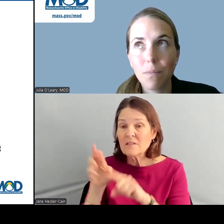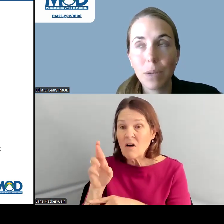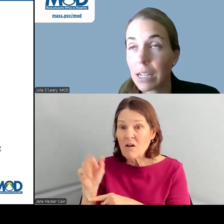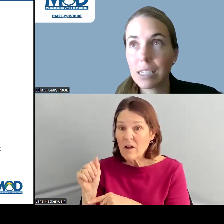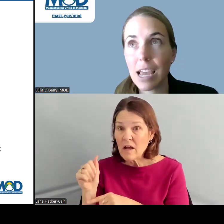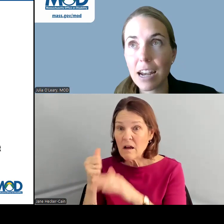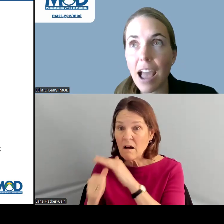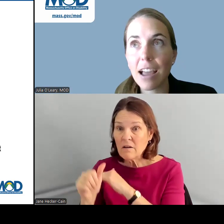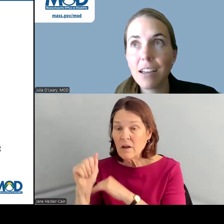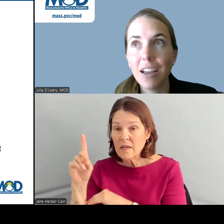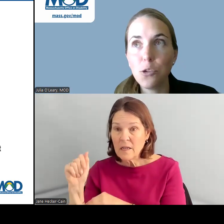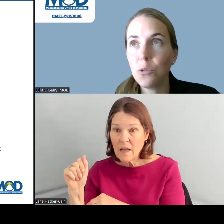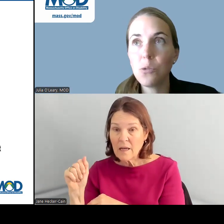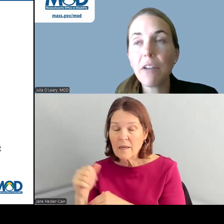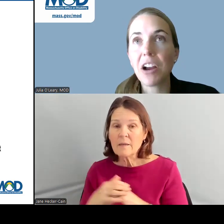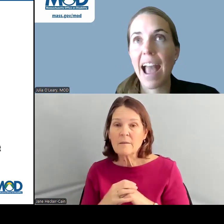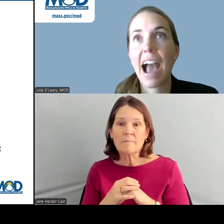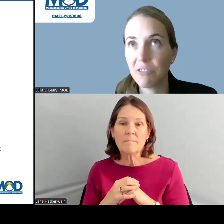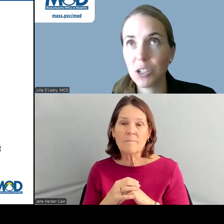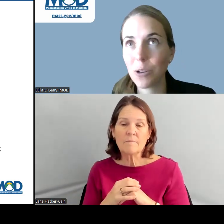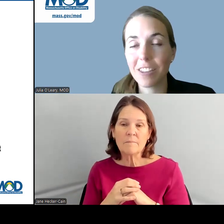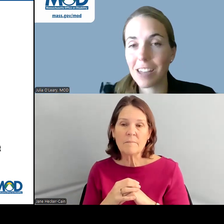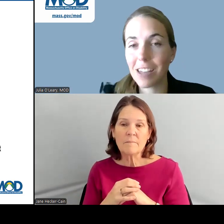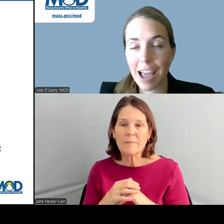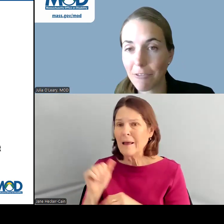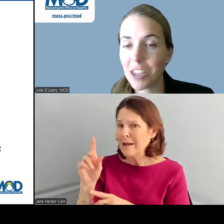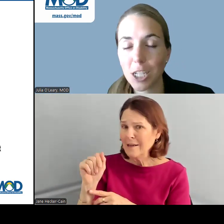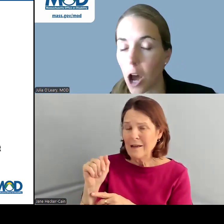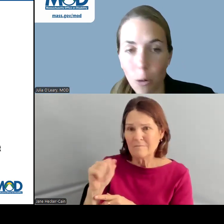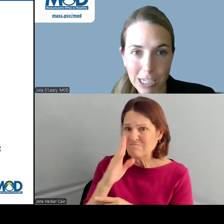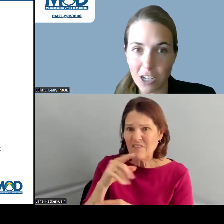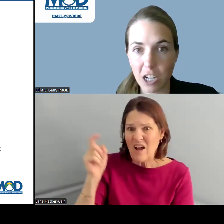And because it's the ADA, you never have to do anything.